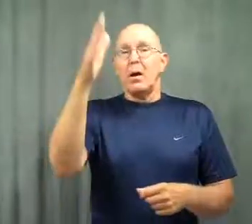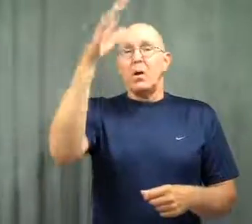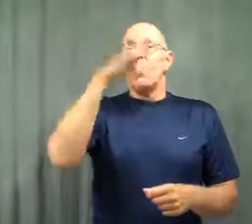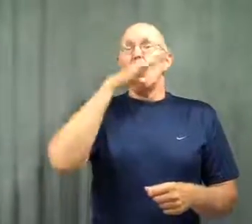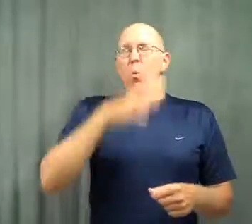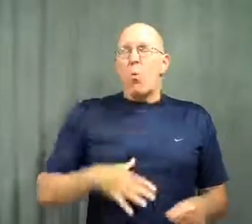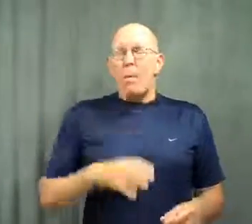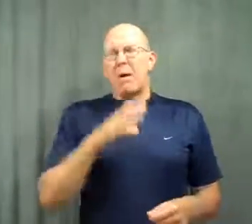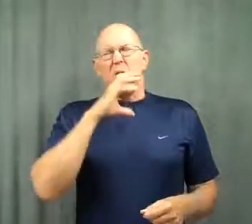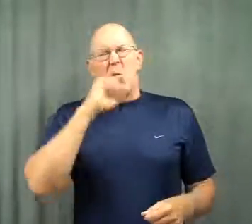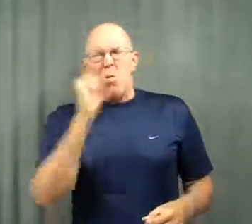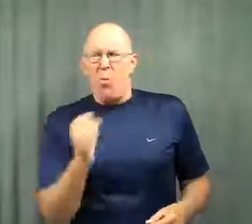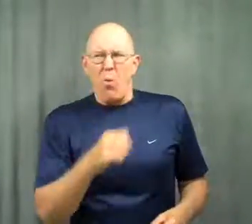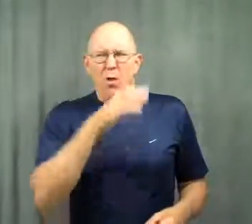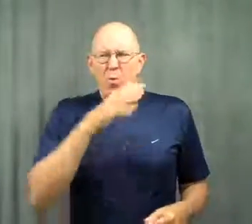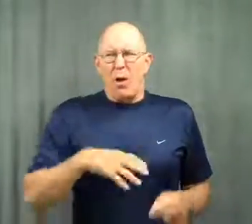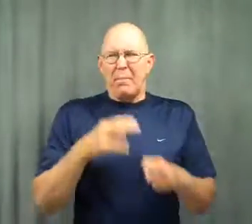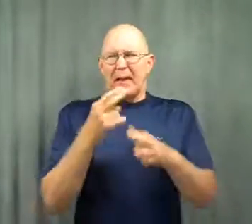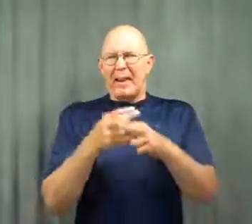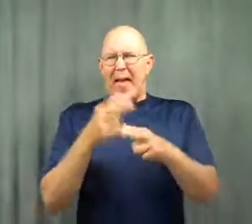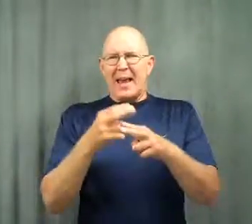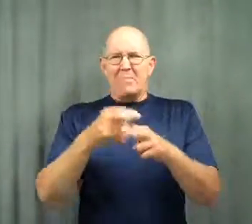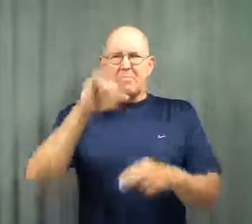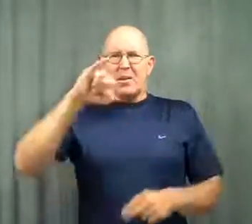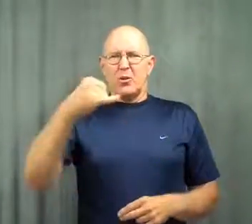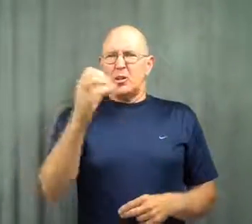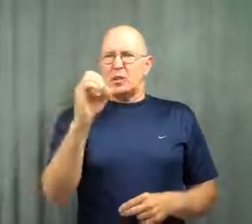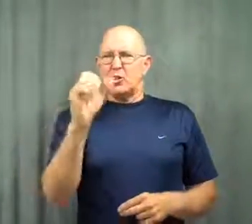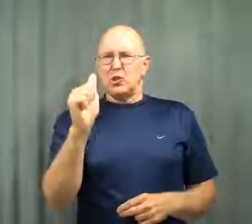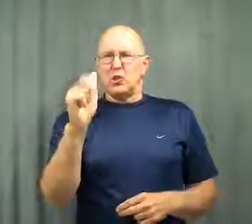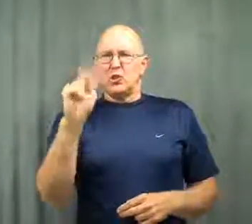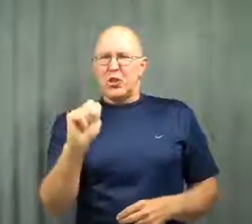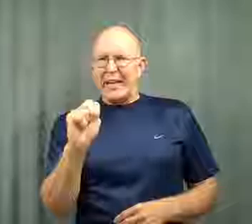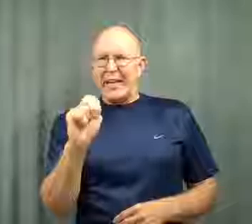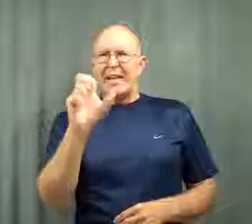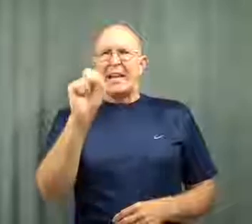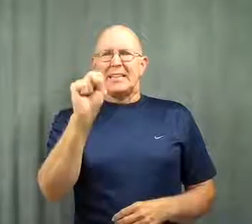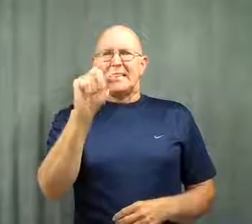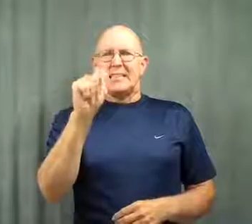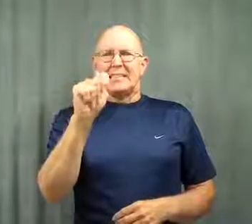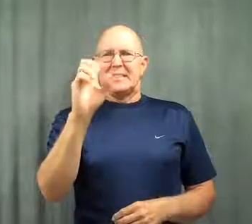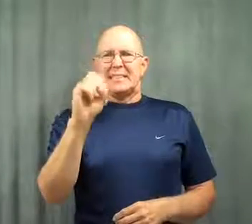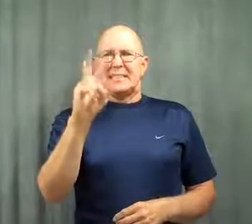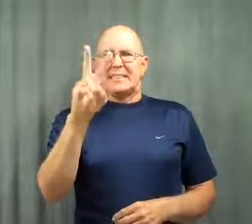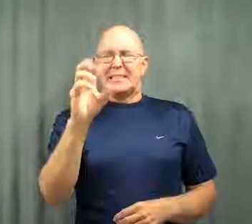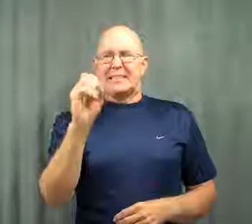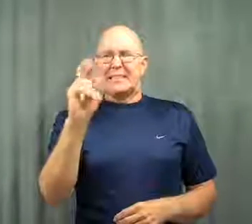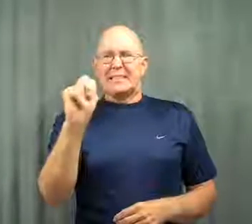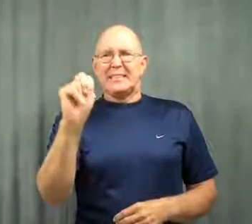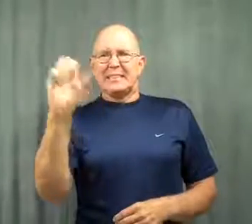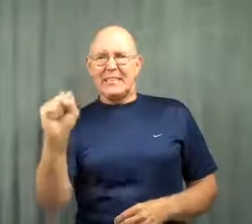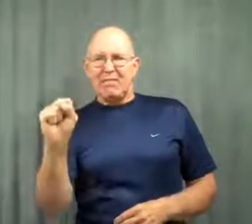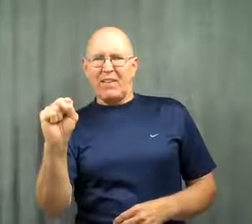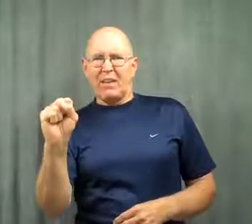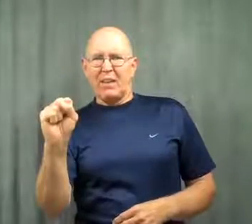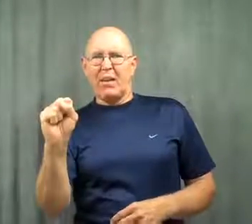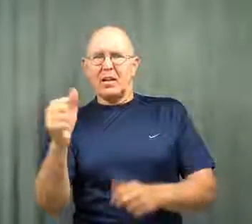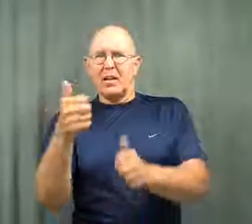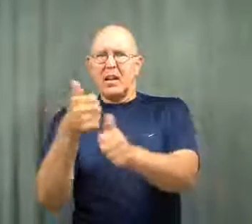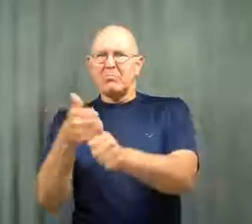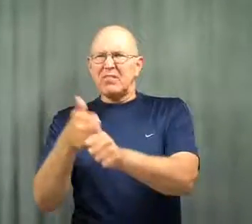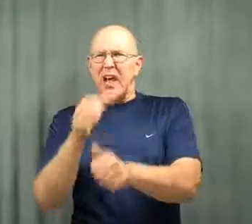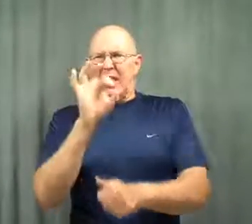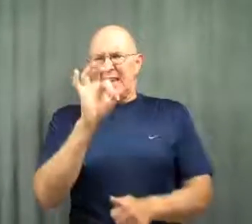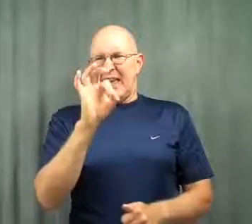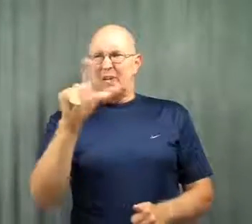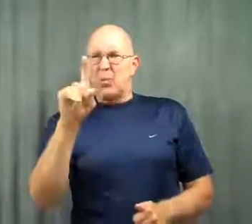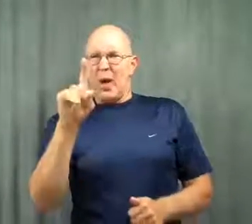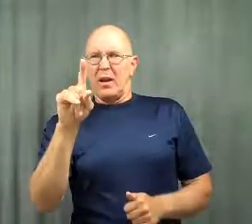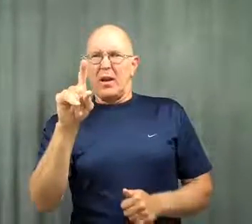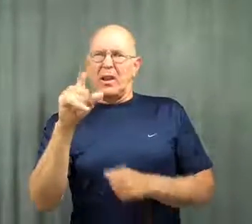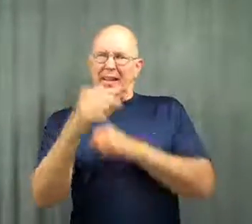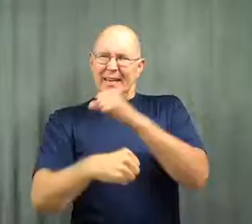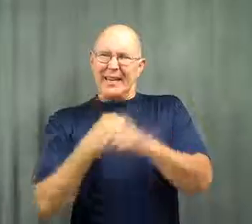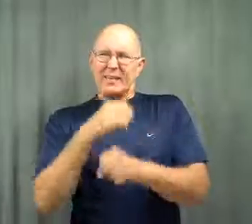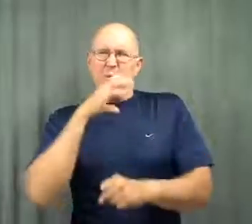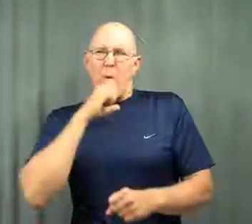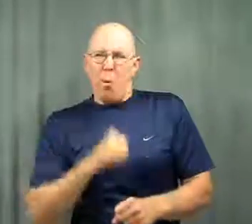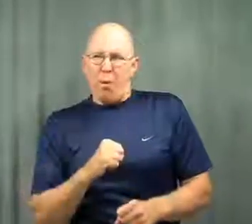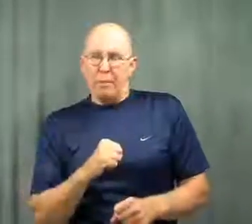It's about an old woman, Jean Stevens, who is 91 years old.